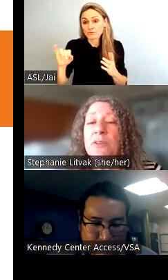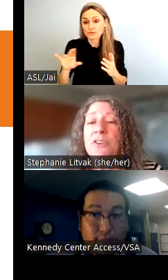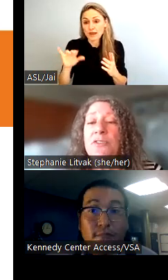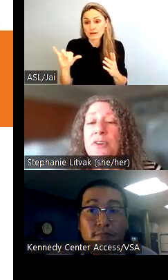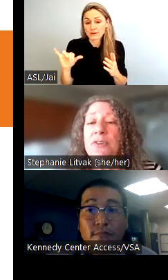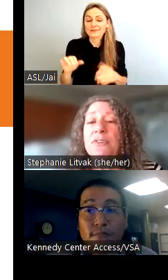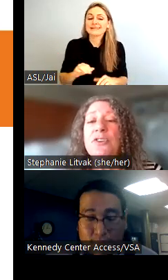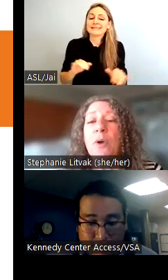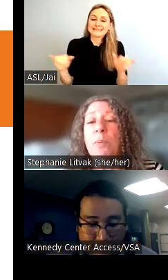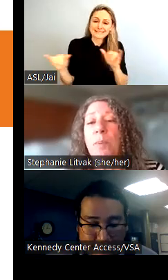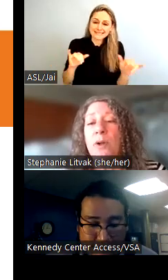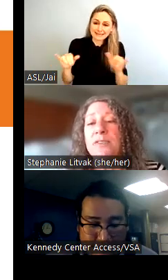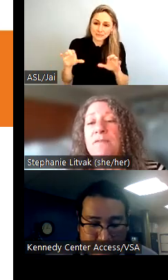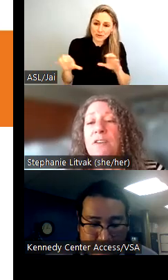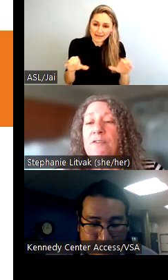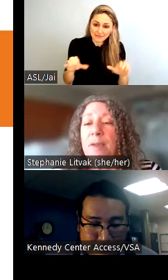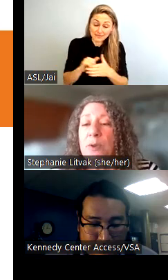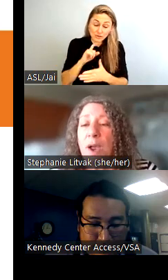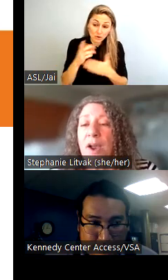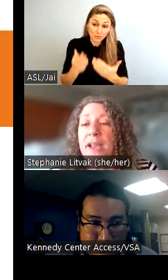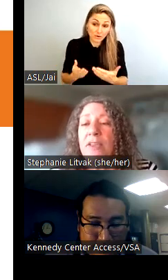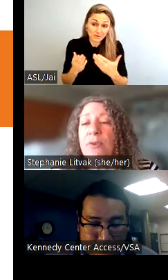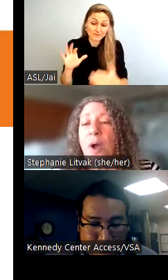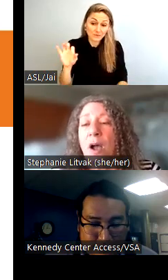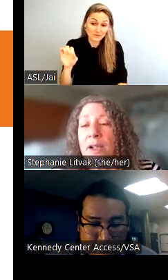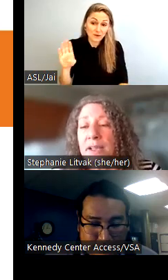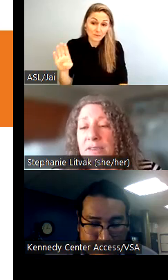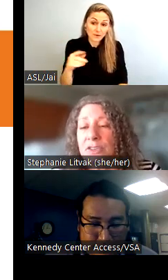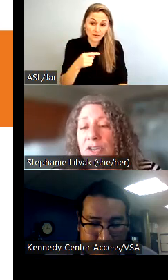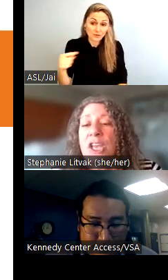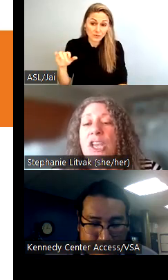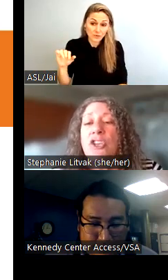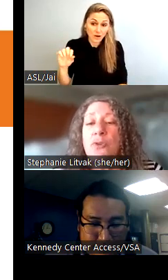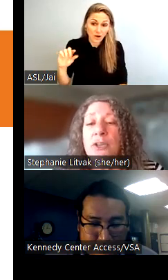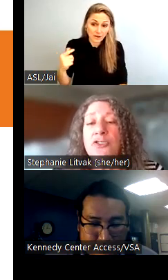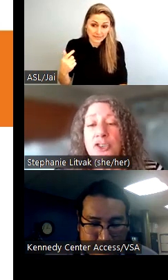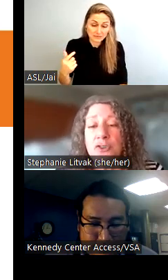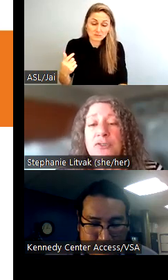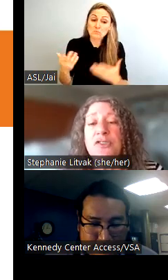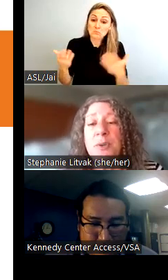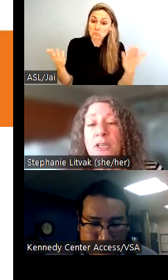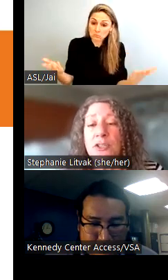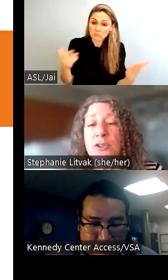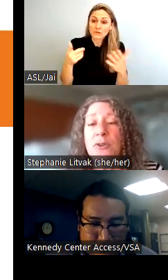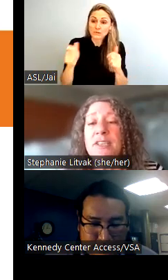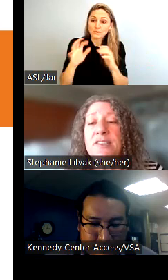to those you are proposing for February through August, you could choose to include these